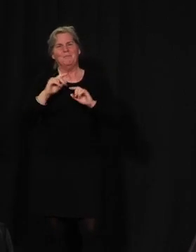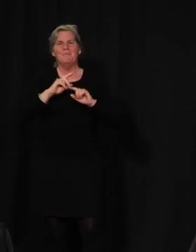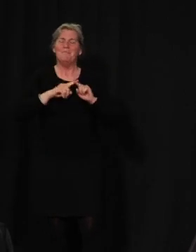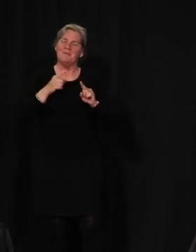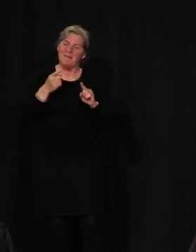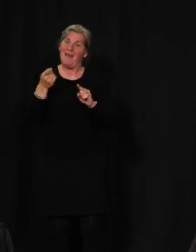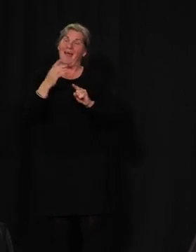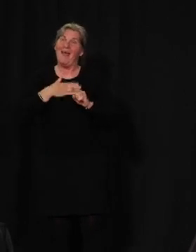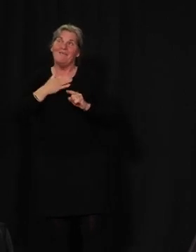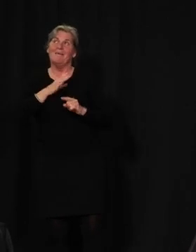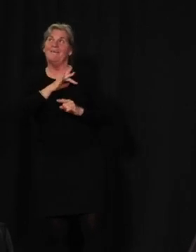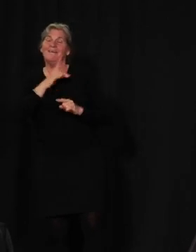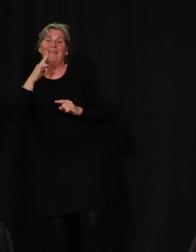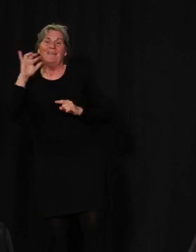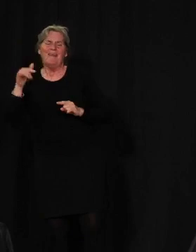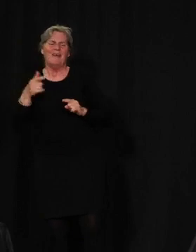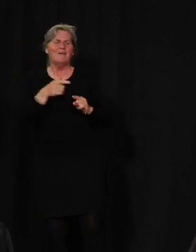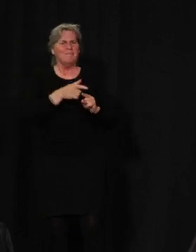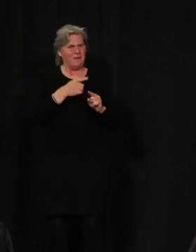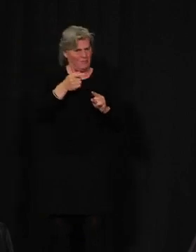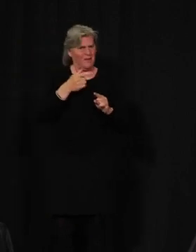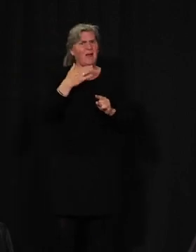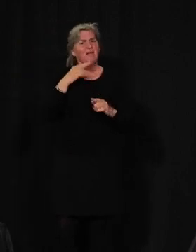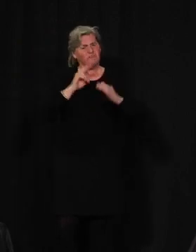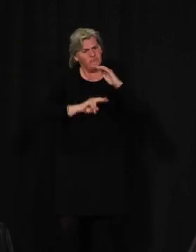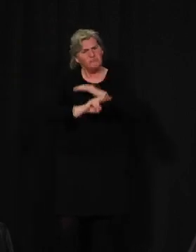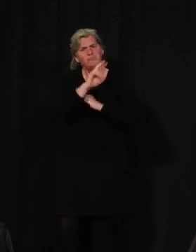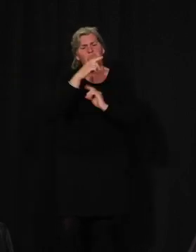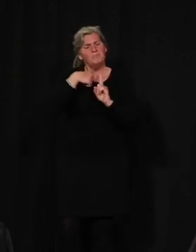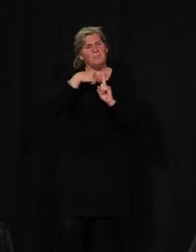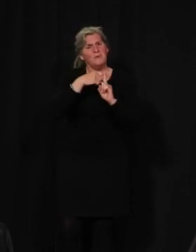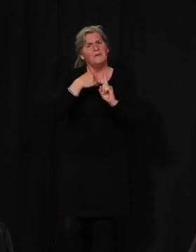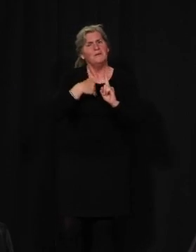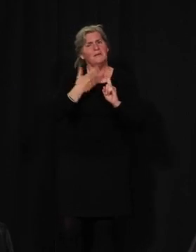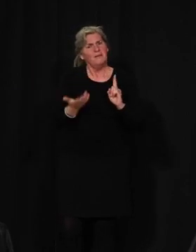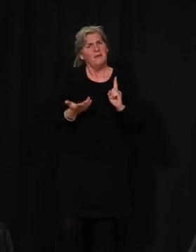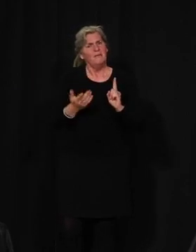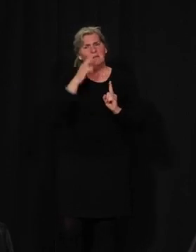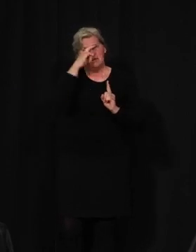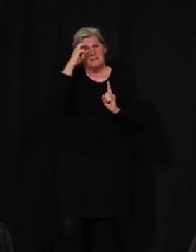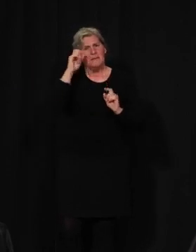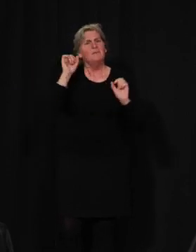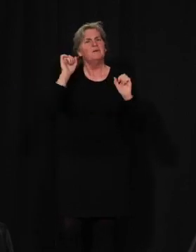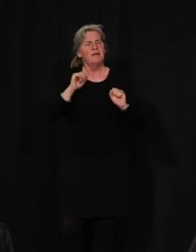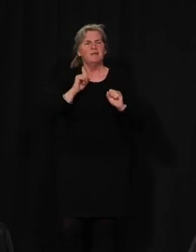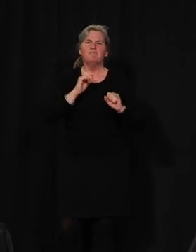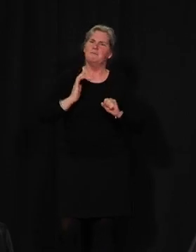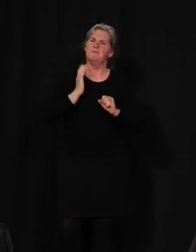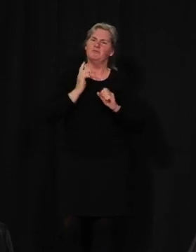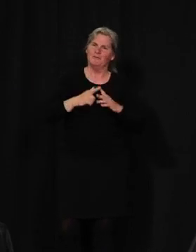sounds, we have a lot to look forward to. Indeed summer can now really begin.